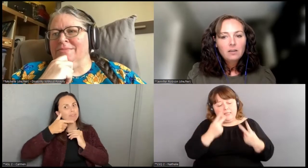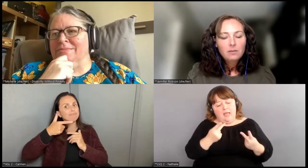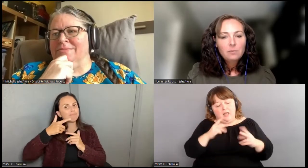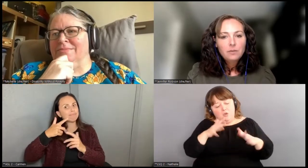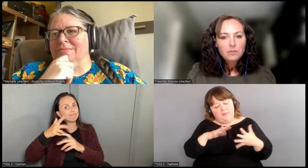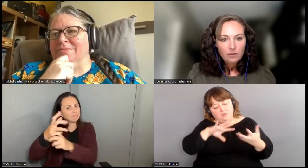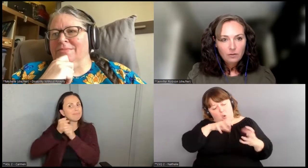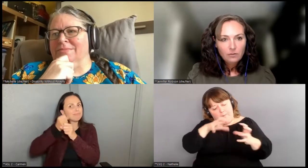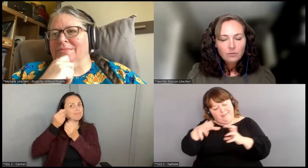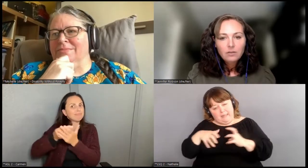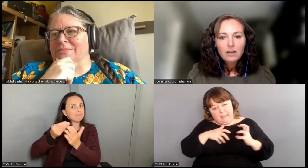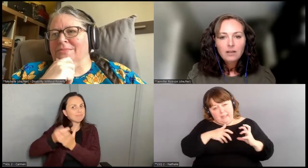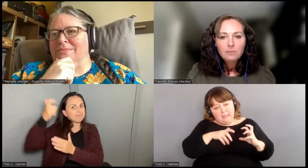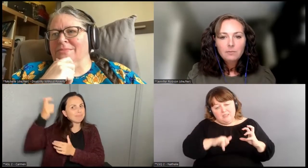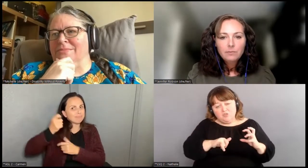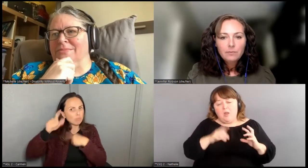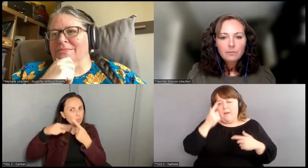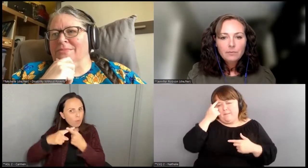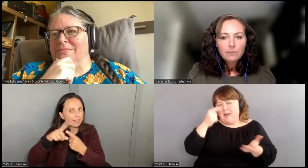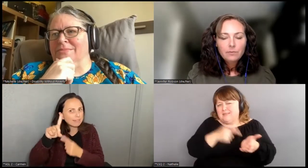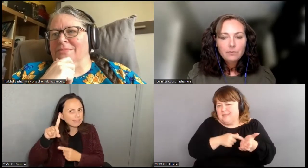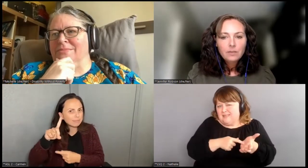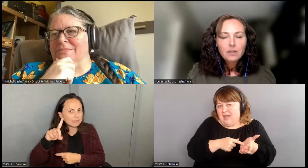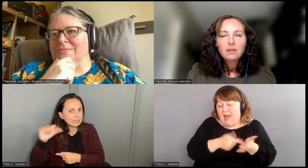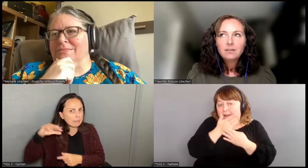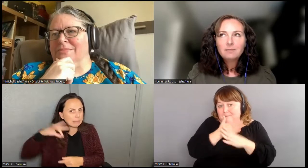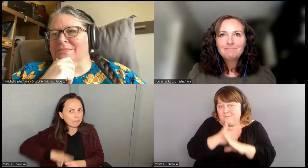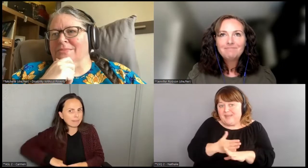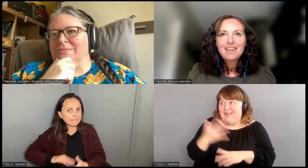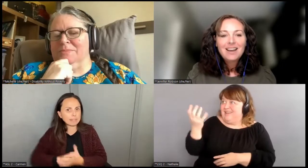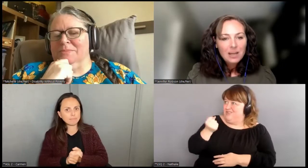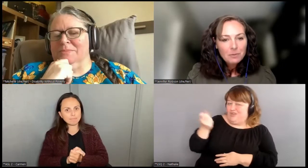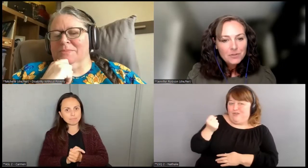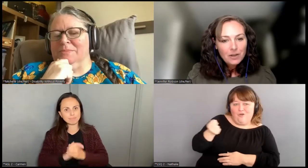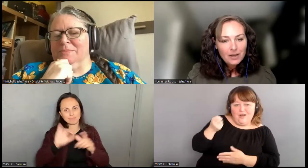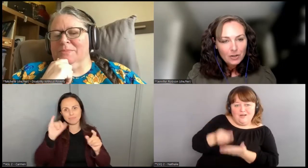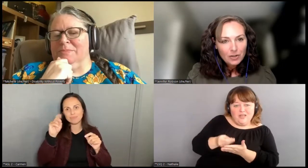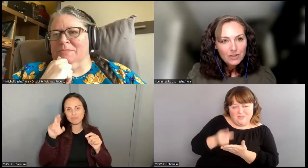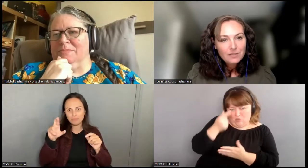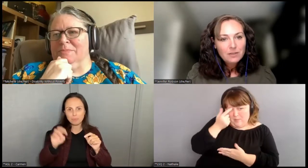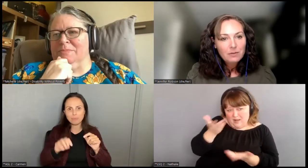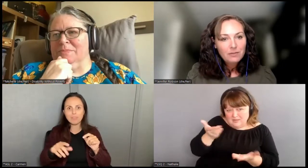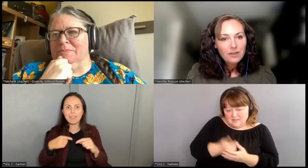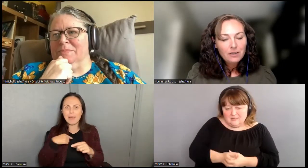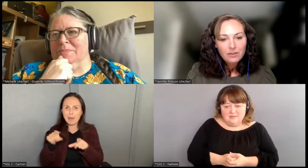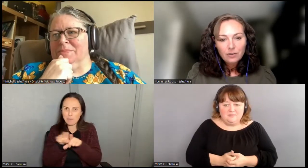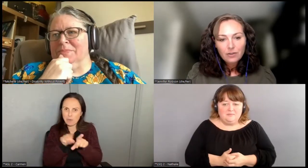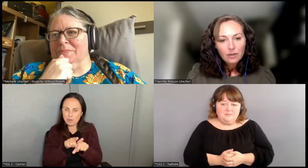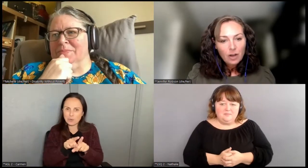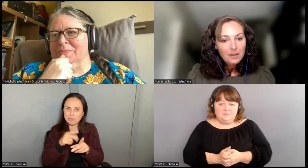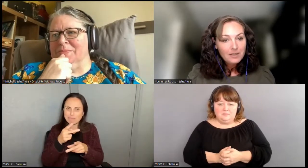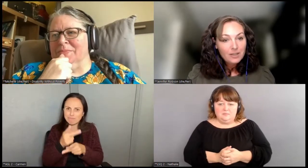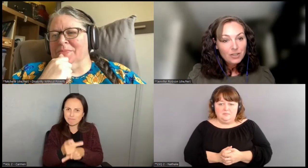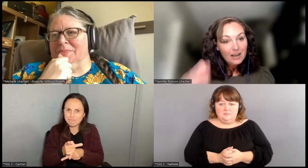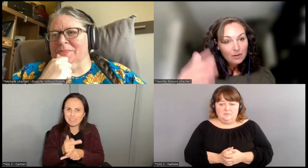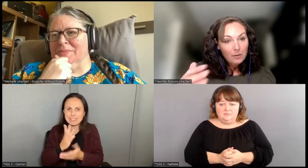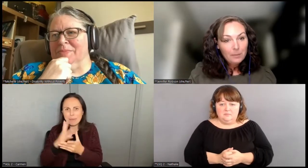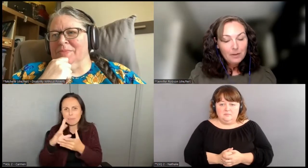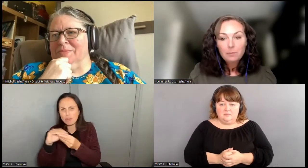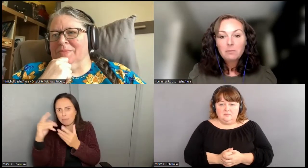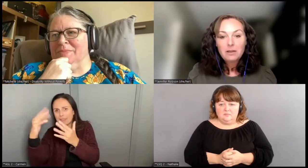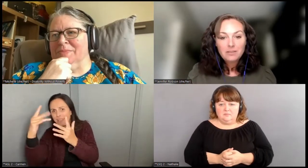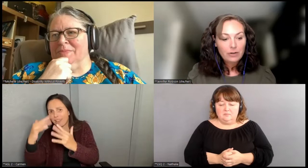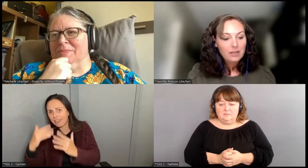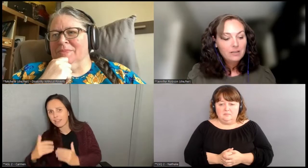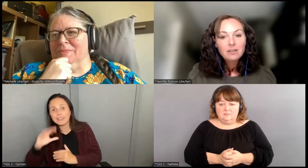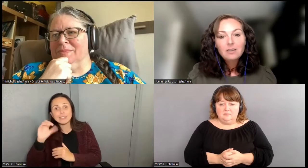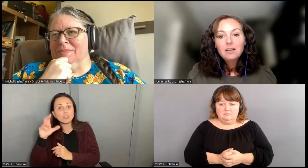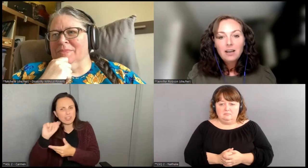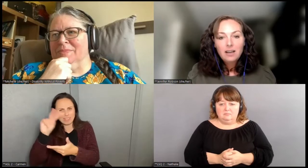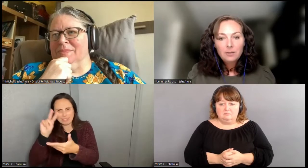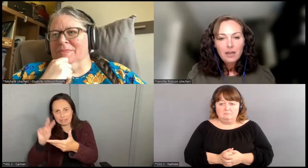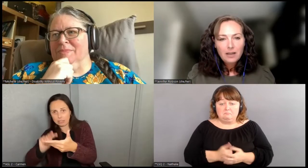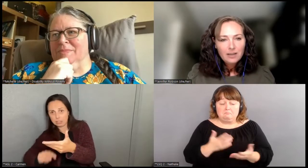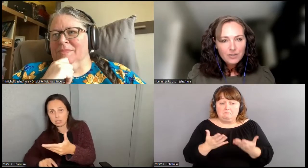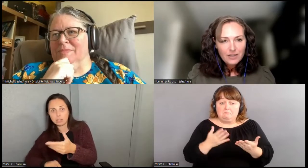SO, I'M ALSO CAUTIOUS OF THE COMMENTS IN THE CHAT POPPING UP ON MY SCREEN. I UNDERSTAND